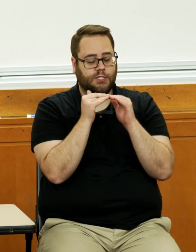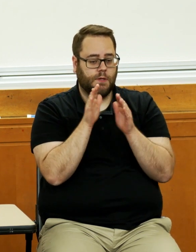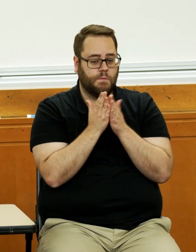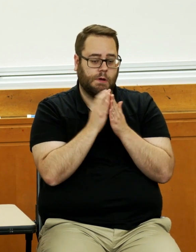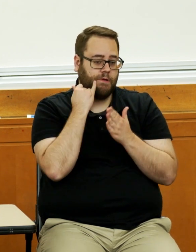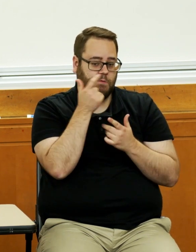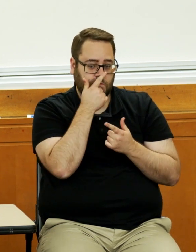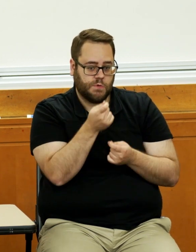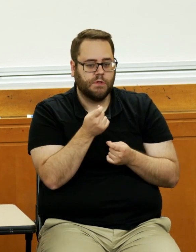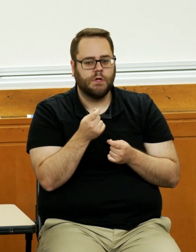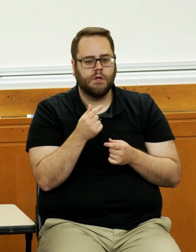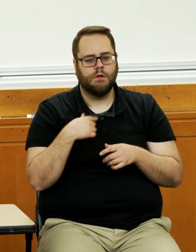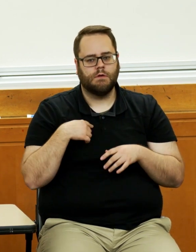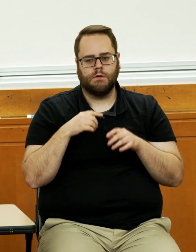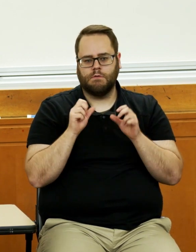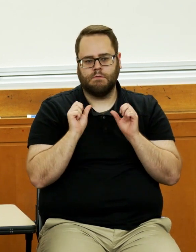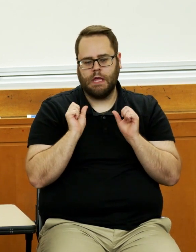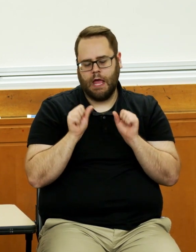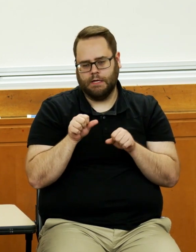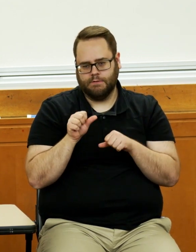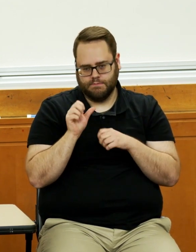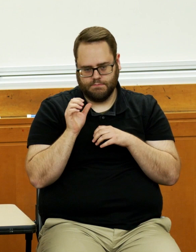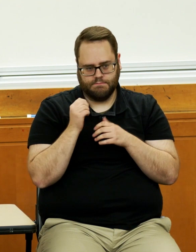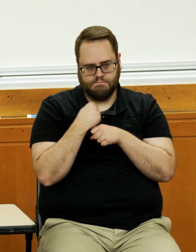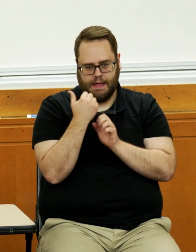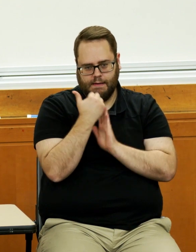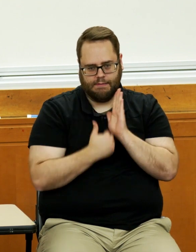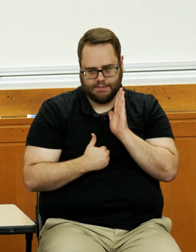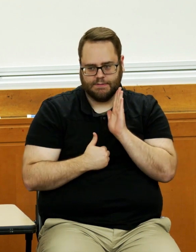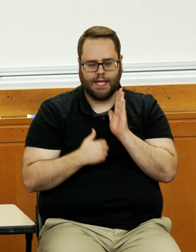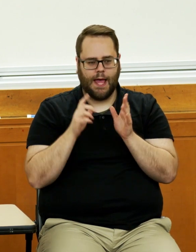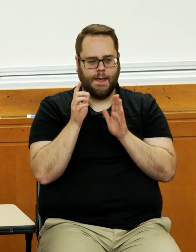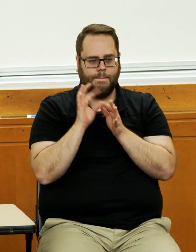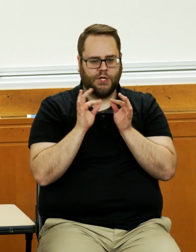I could just run down the list of the ones that I mentioned in this article in particular.